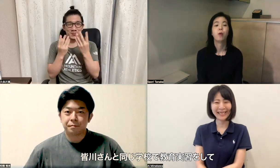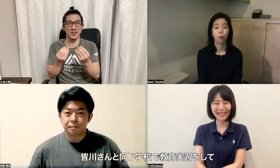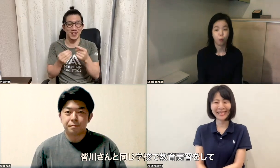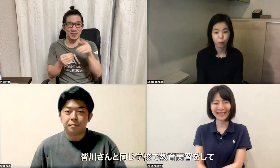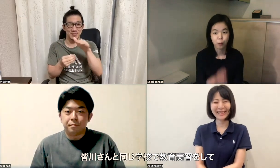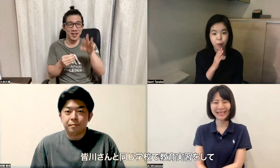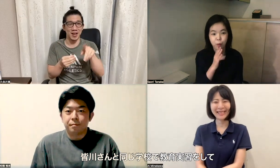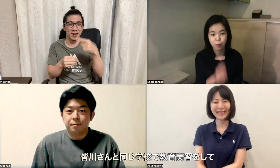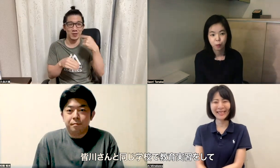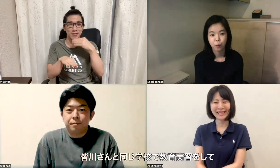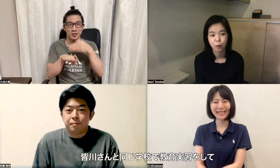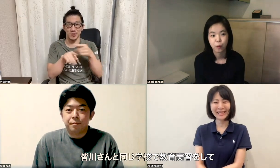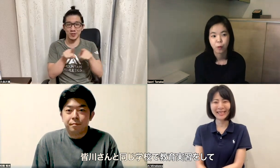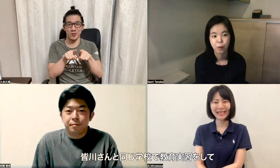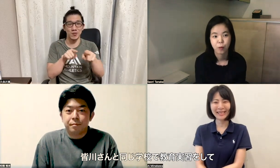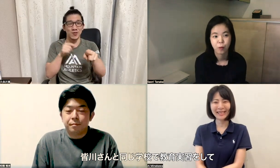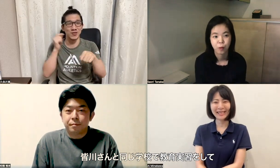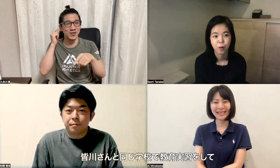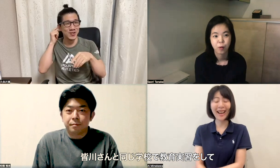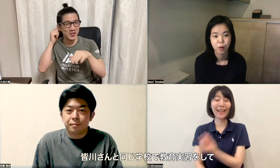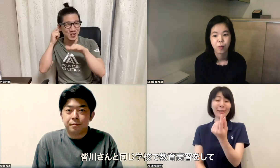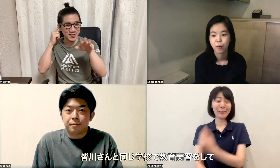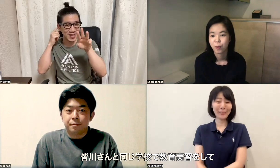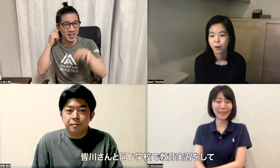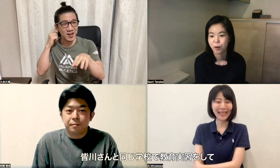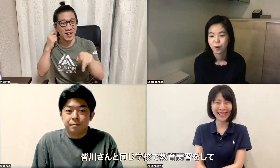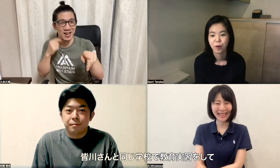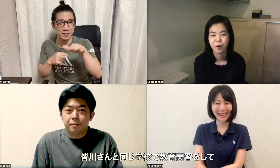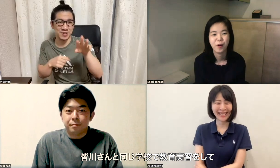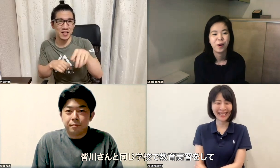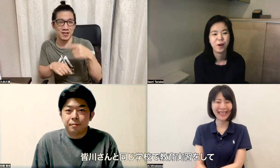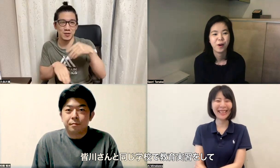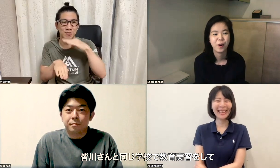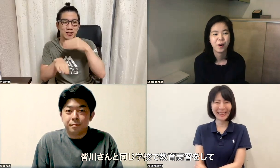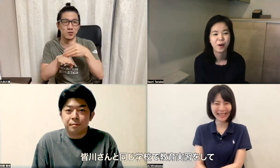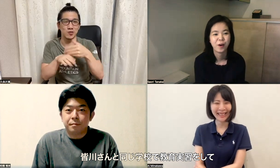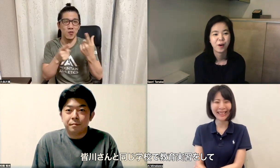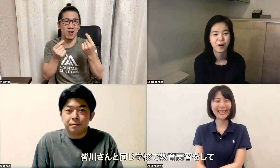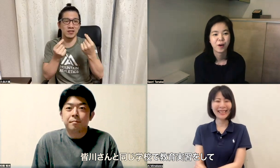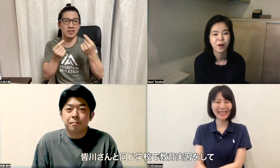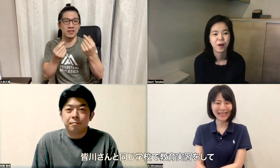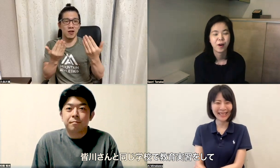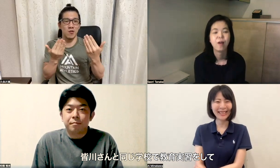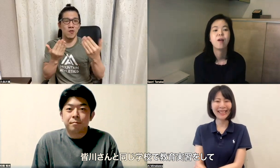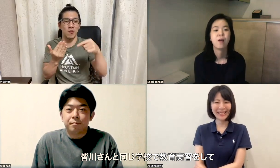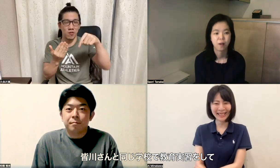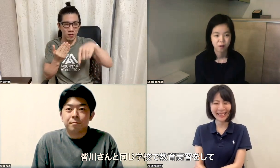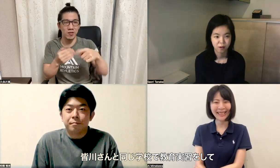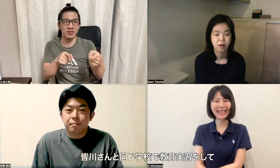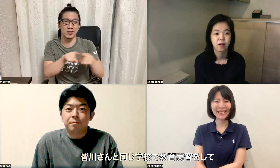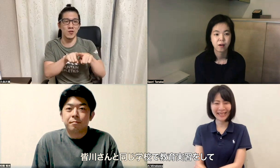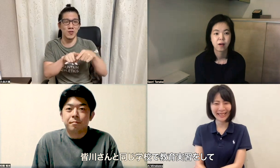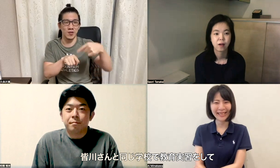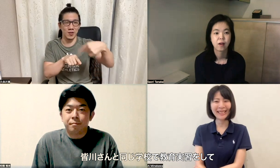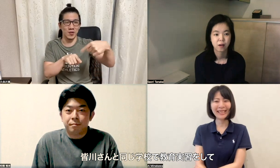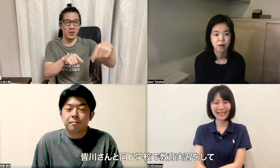I did my teaching training at the same school as Minakawa,